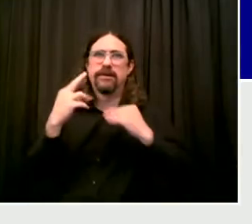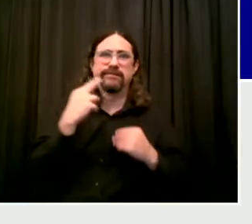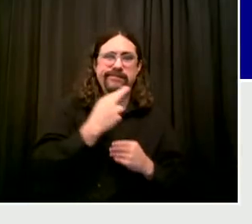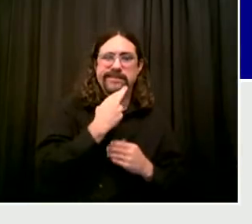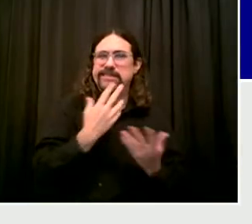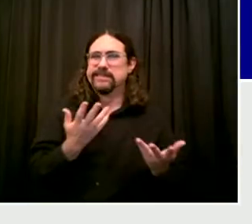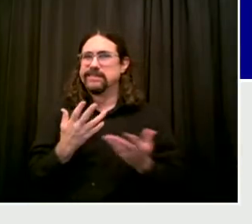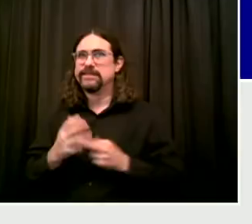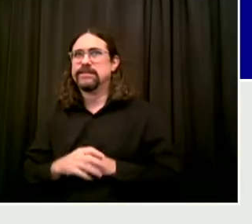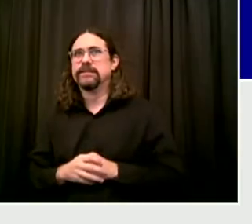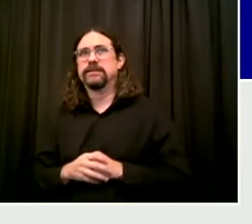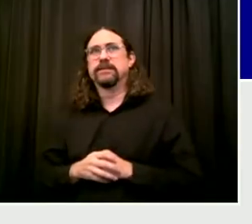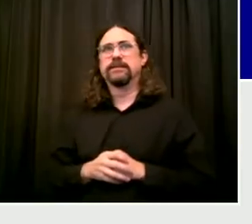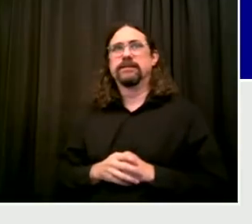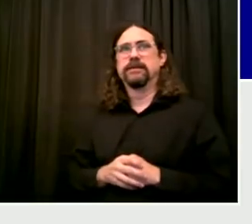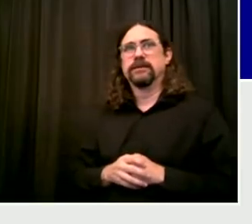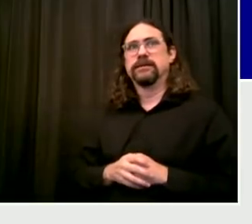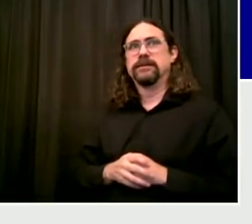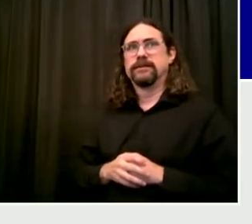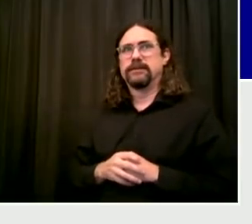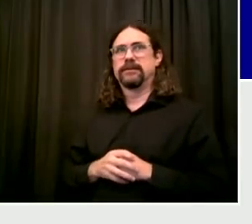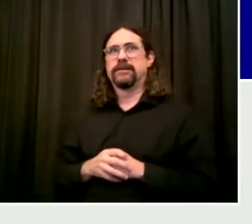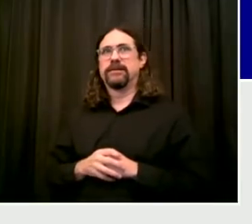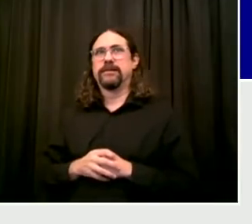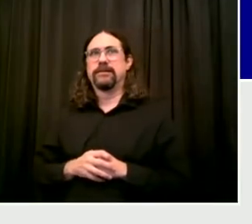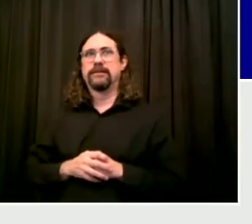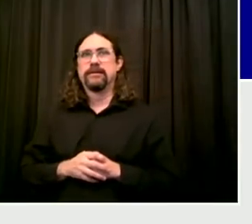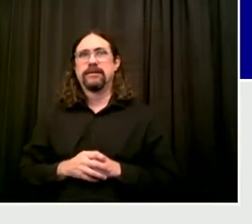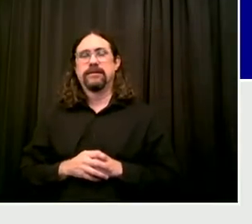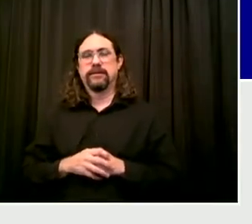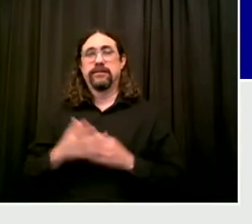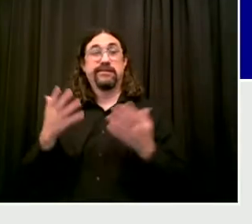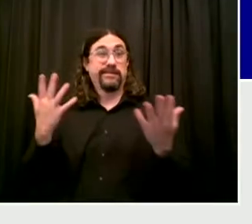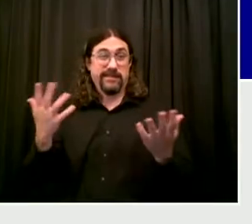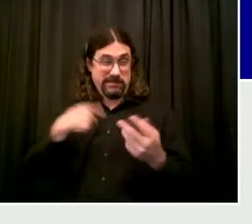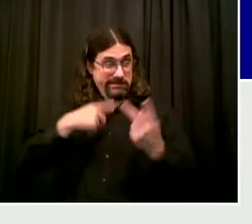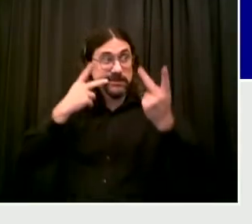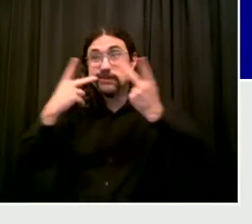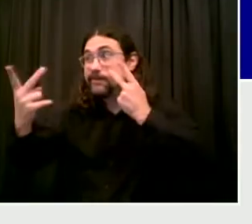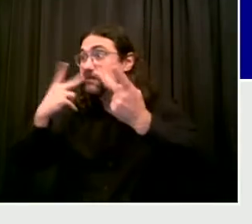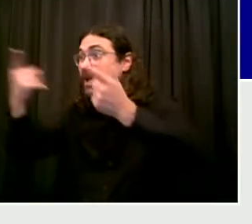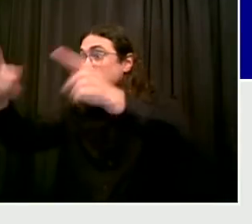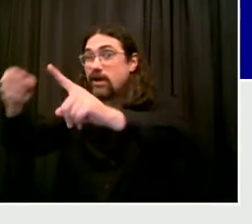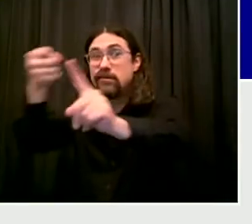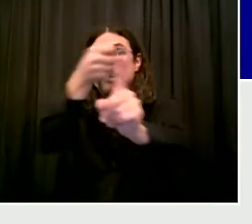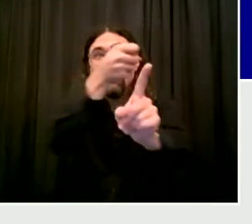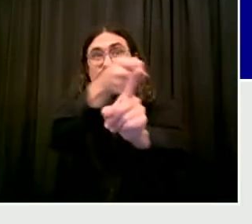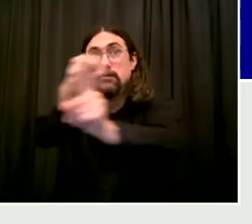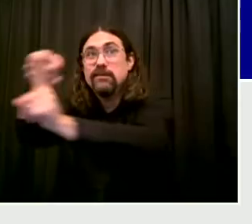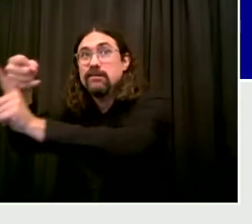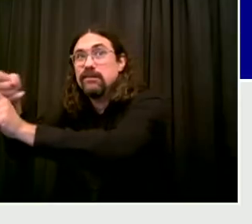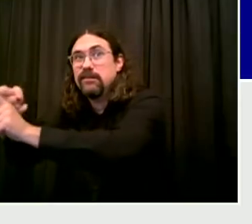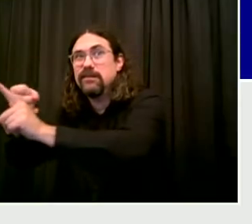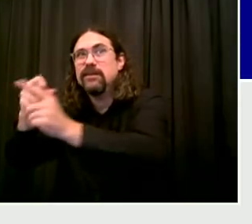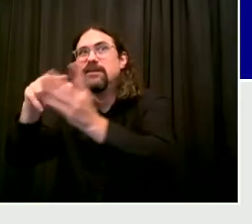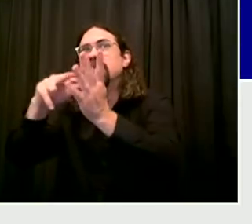THAT LESSON. MY TEAM SPOKE WITH THE GOVERNOR'S TEAM YESTERDAY AND WE ARE CONCERNED AND I KNOW THEY ARE AS WELL AND WE ARE NOW